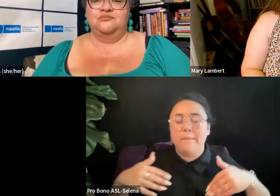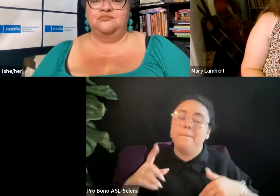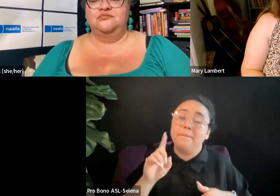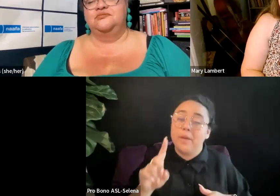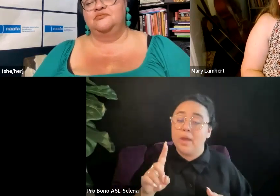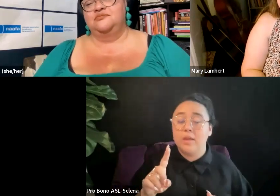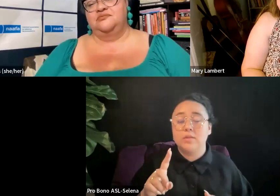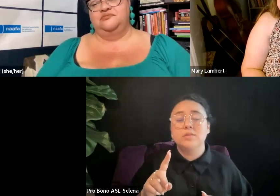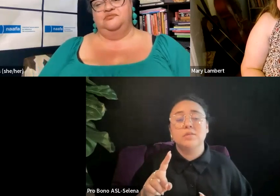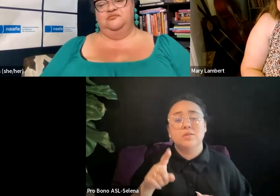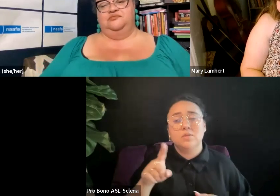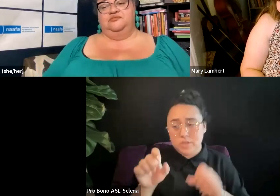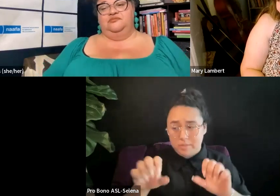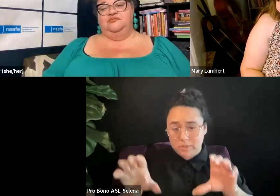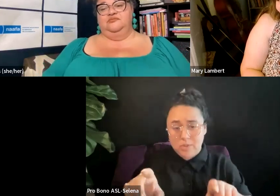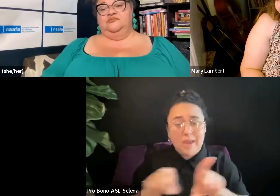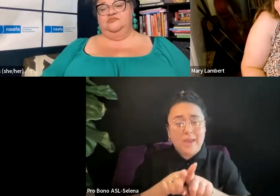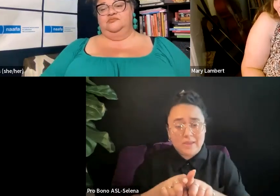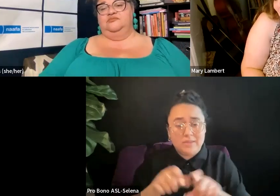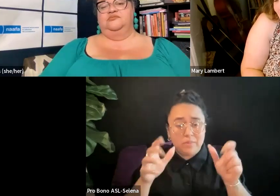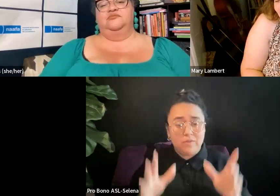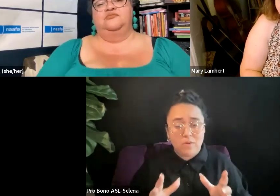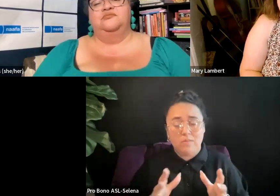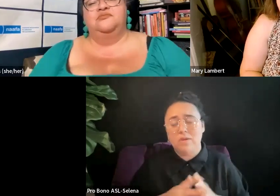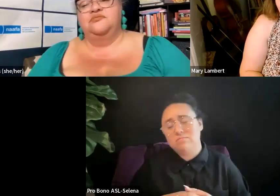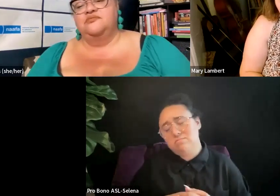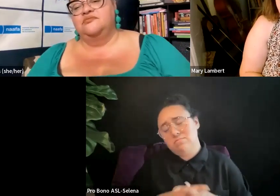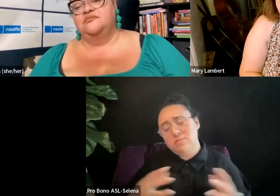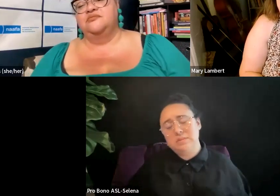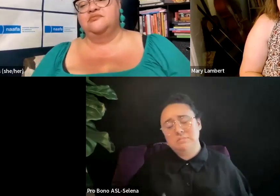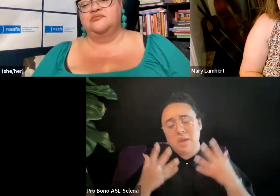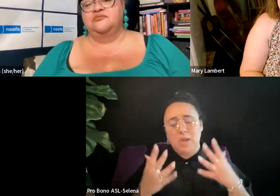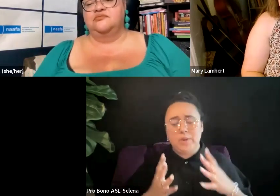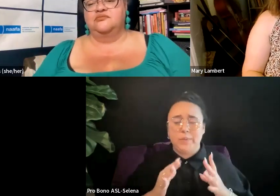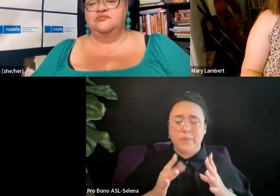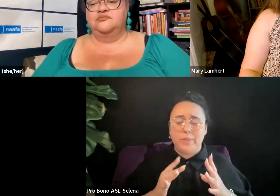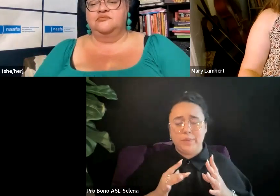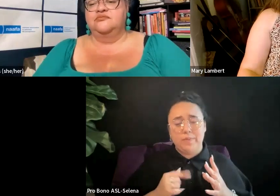as a performer is, Oh, it's just so inspiring. I'm just so inspired by her.